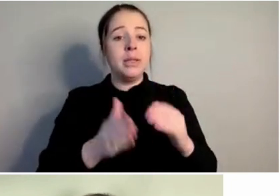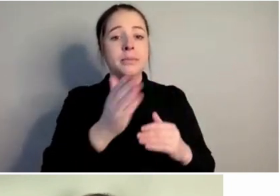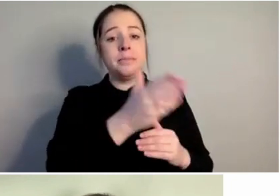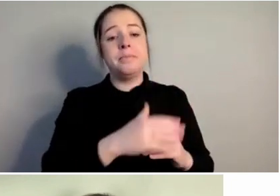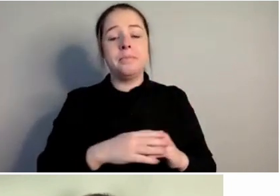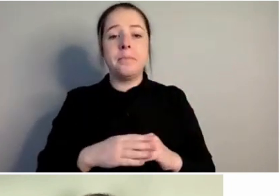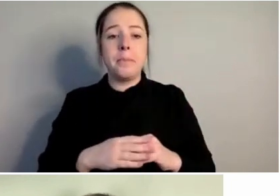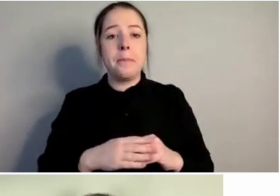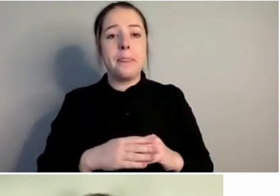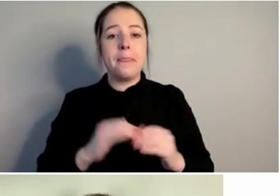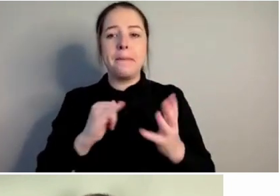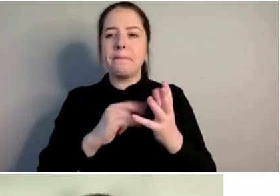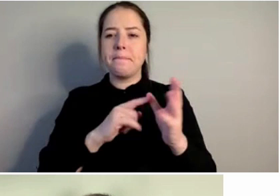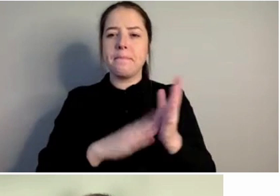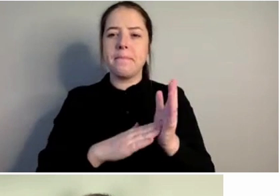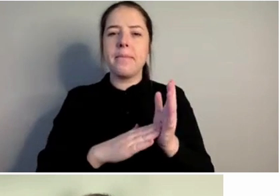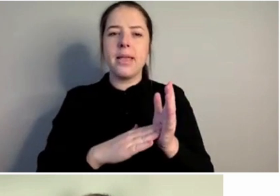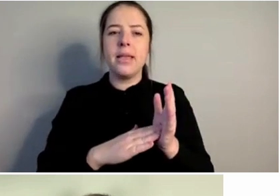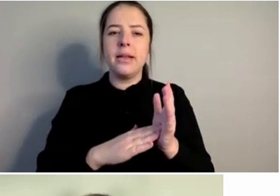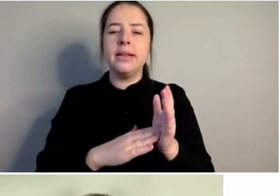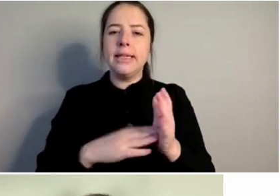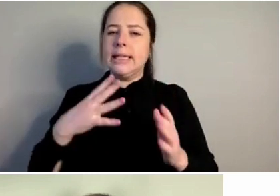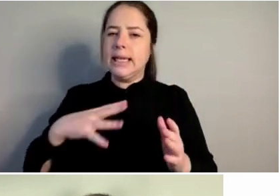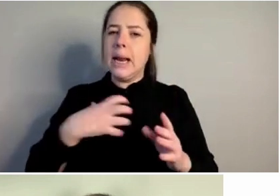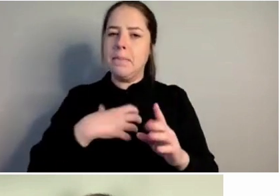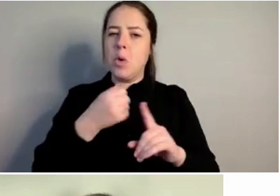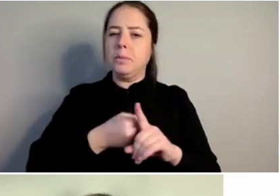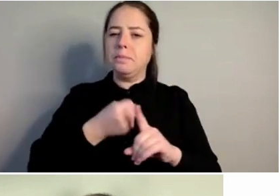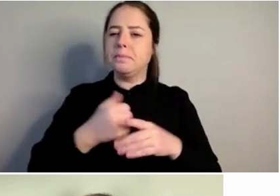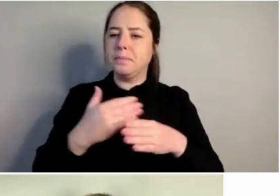where there's a lot more that we can do in that.